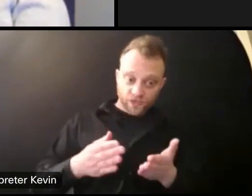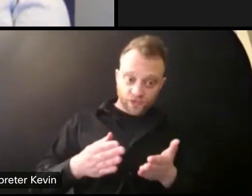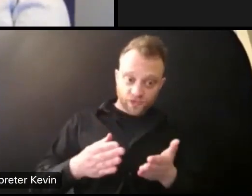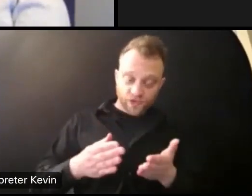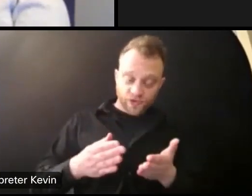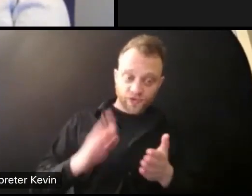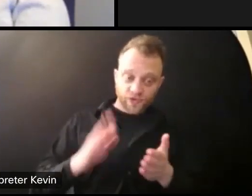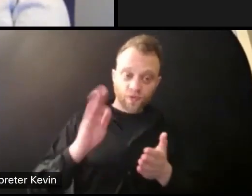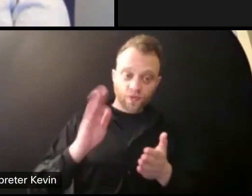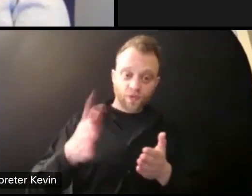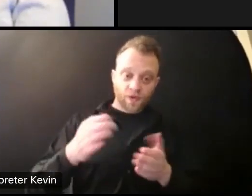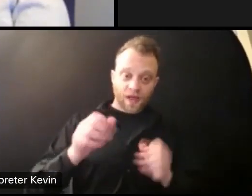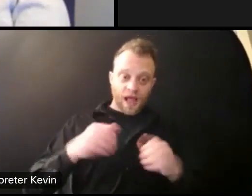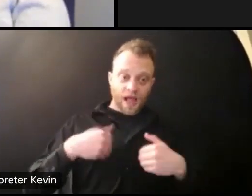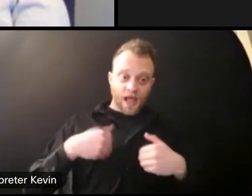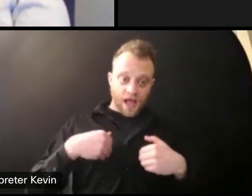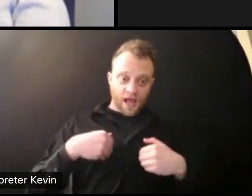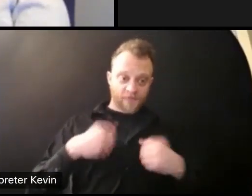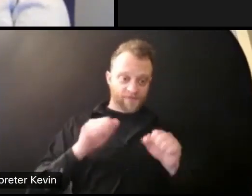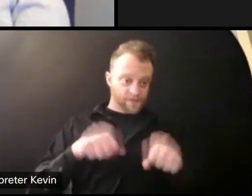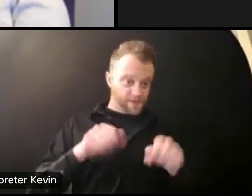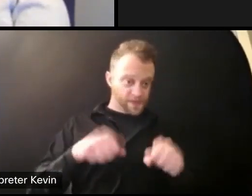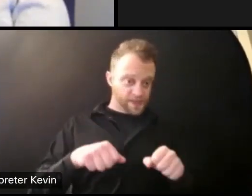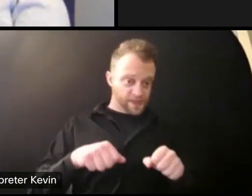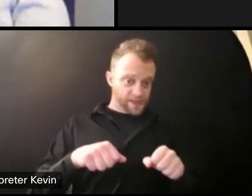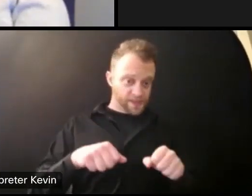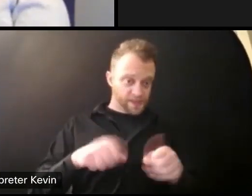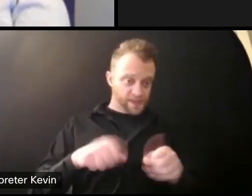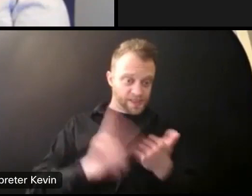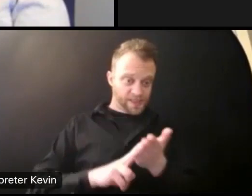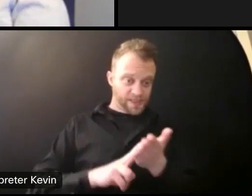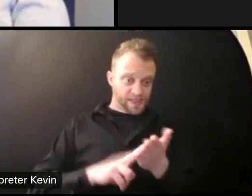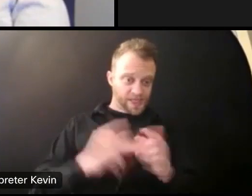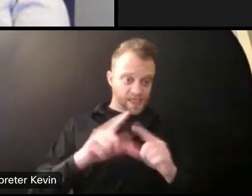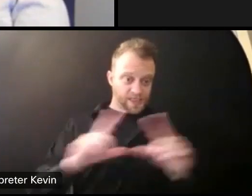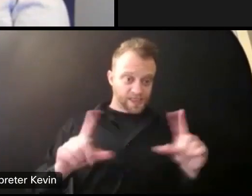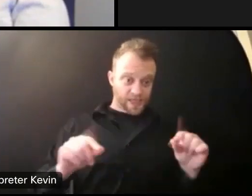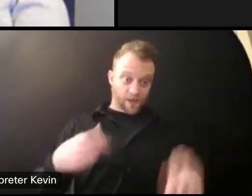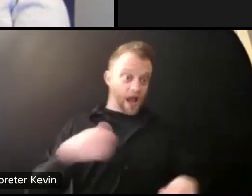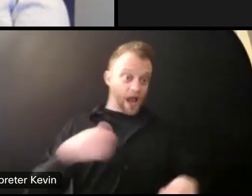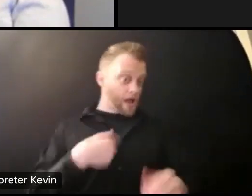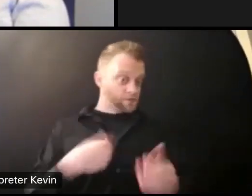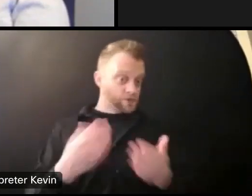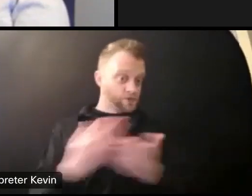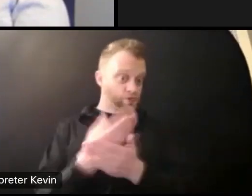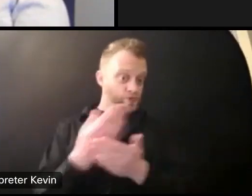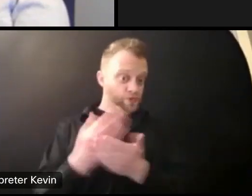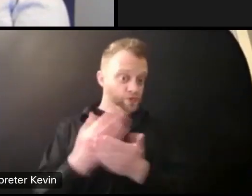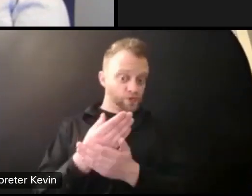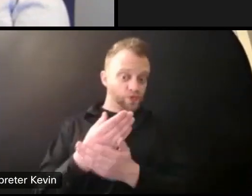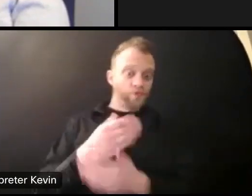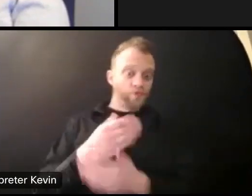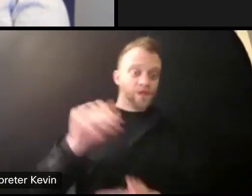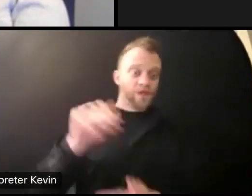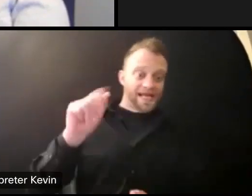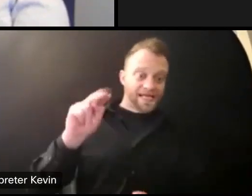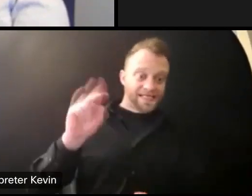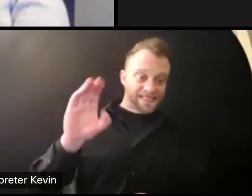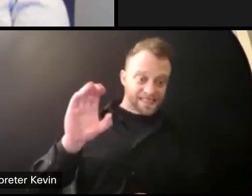with 4C03 now. I'm with a newly created ANC which is 4E05 and we don't have a bank account. That's